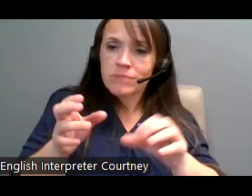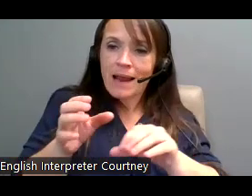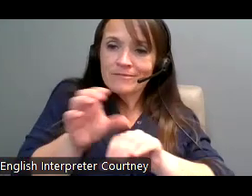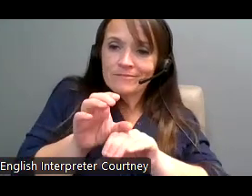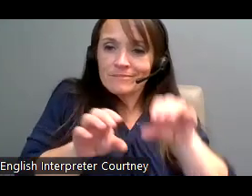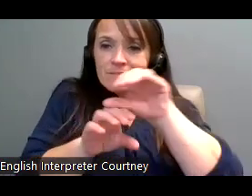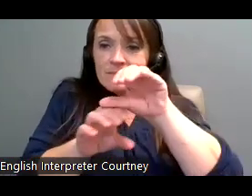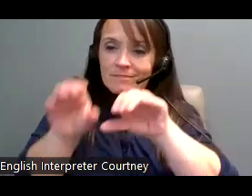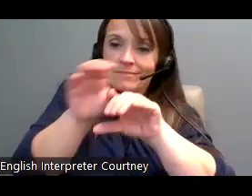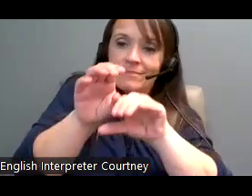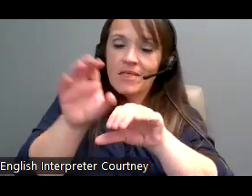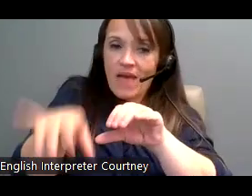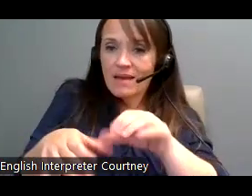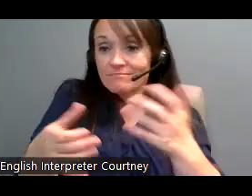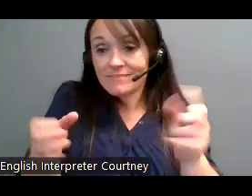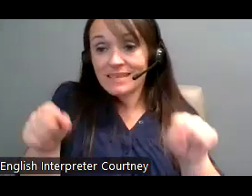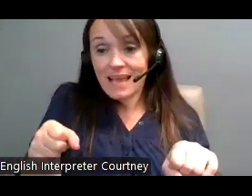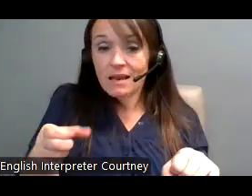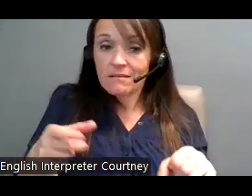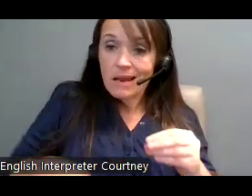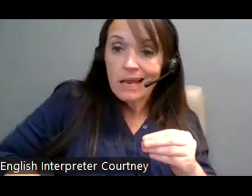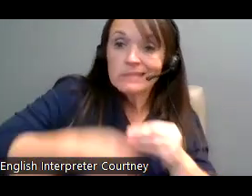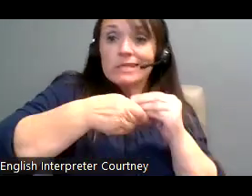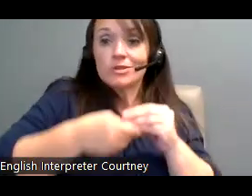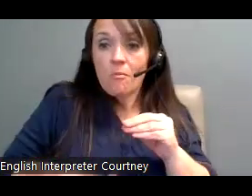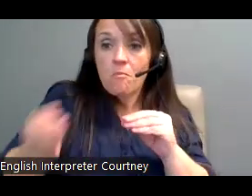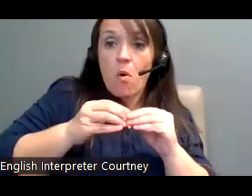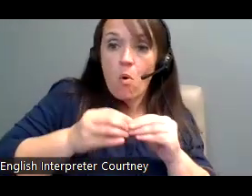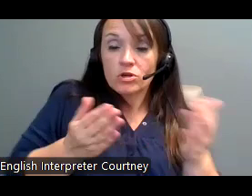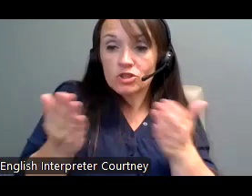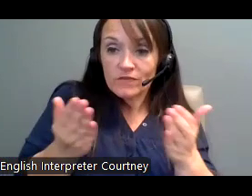the other, sometimes you get additional services on the waiver, sometimes were actually just